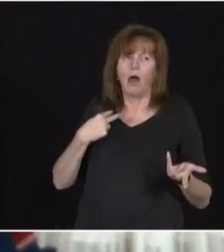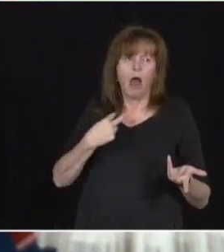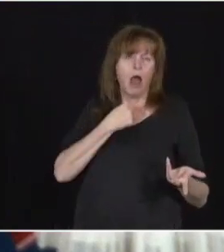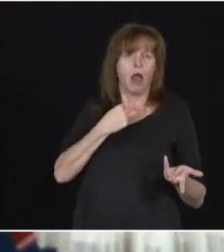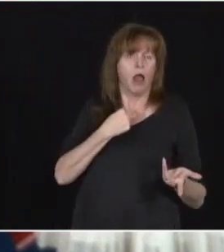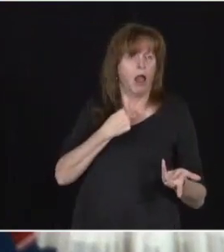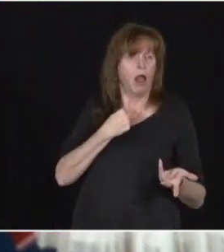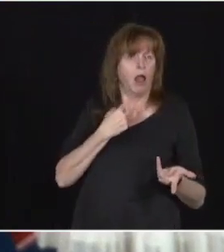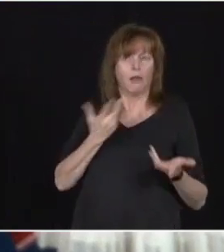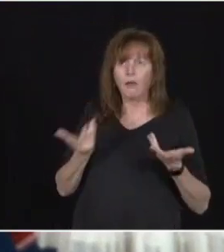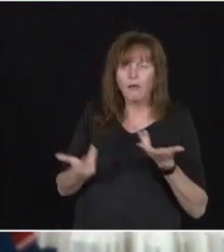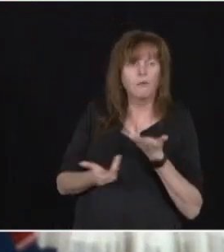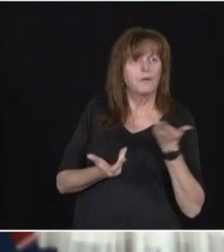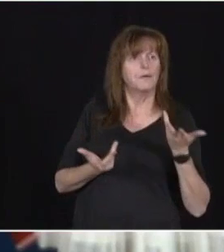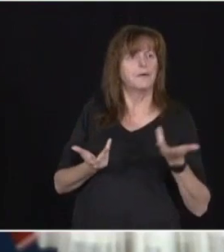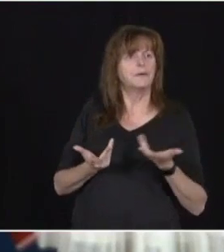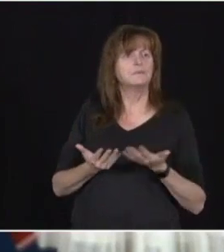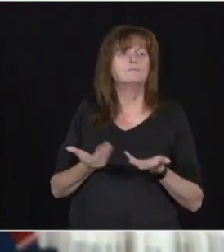Do you have any sort of suggestions for people